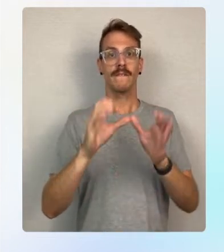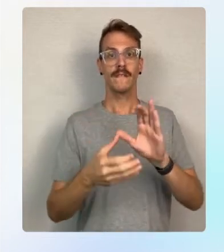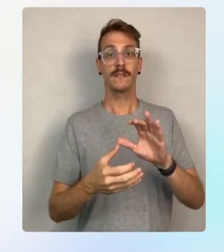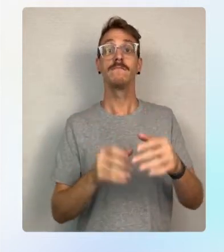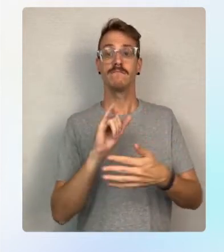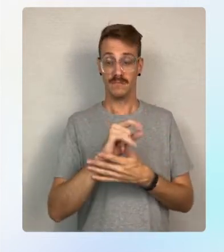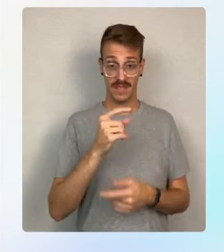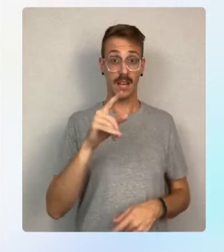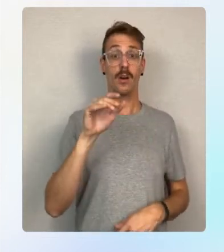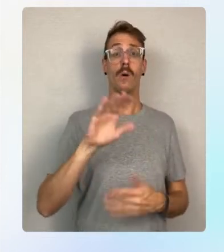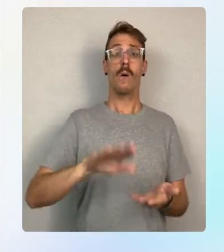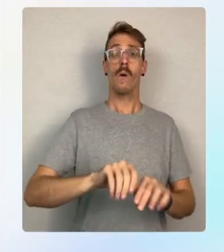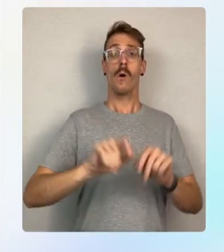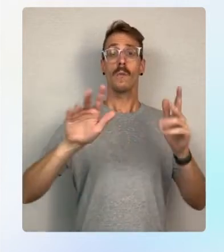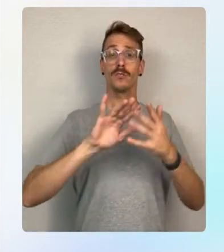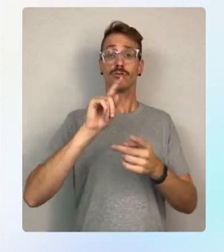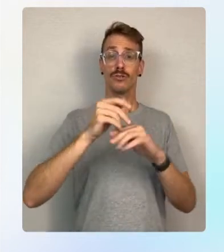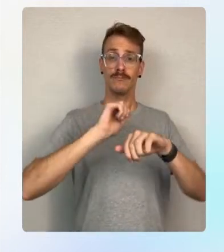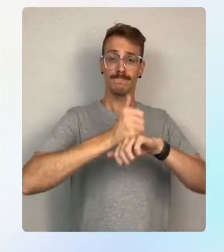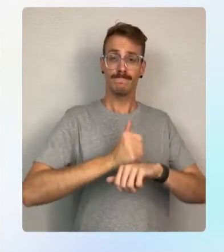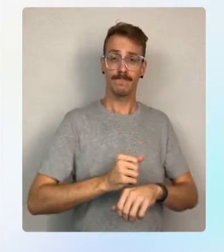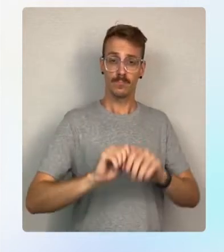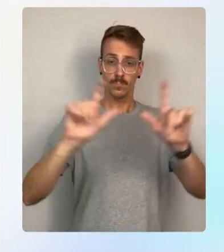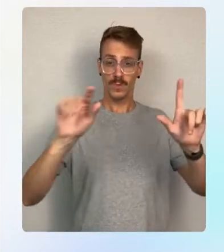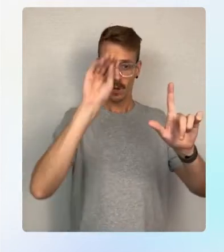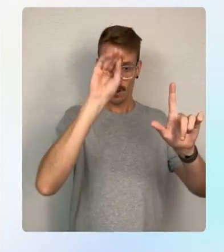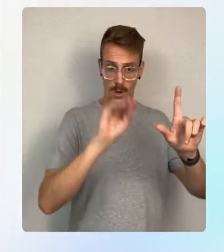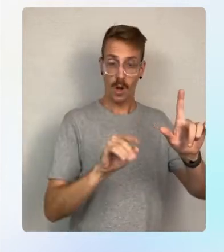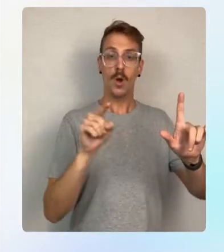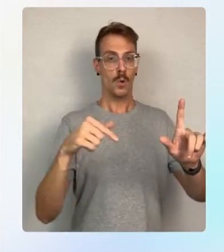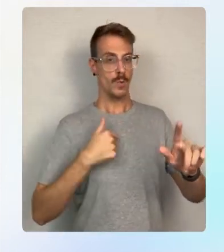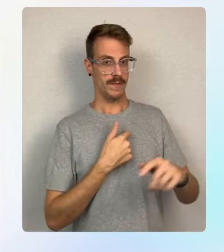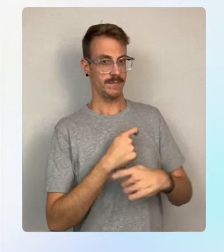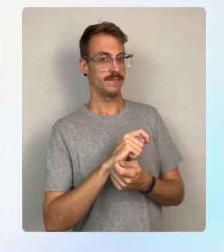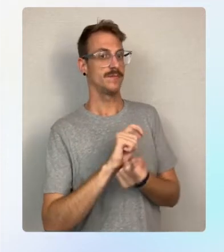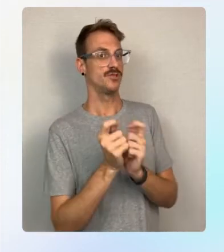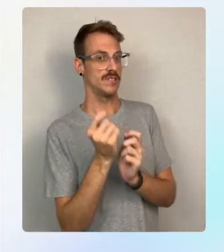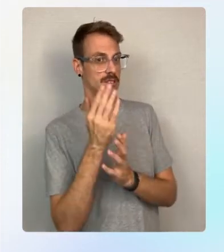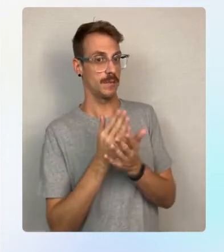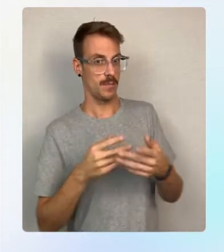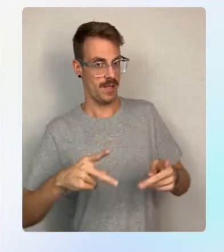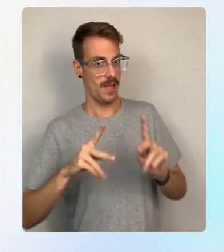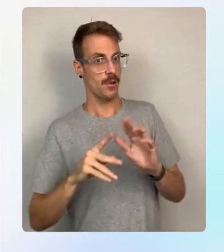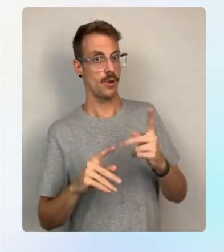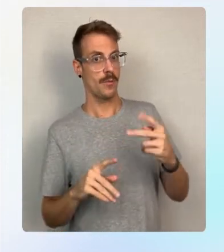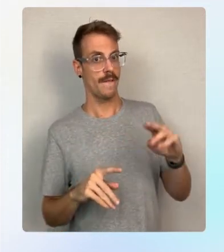This opens up the Trace configuration window. We have made changes to allow your Perfetto Trace